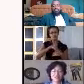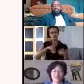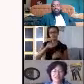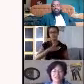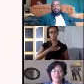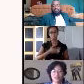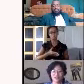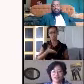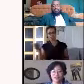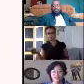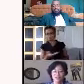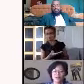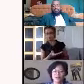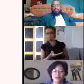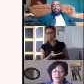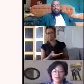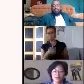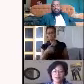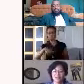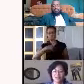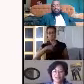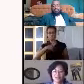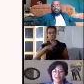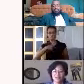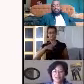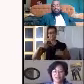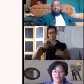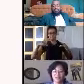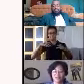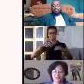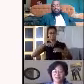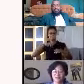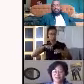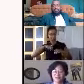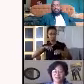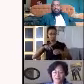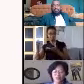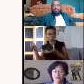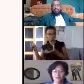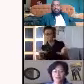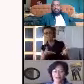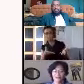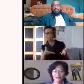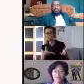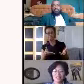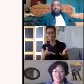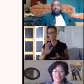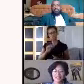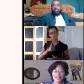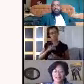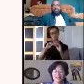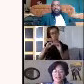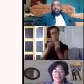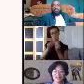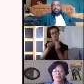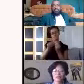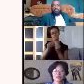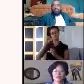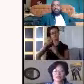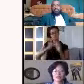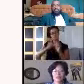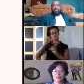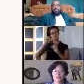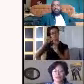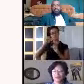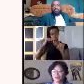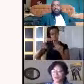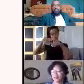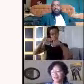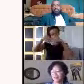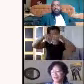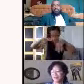to centre our organizational structures, so that we have those voices speaking to their